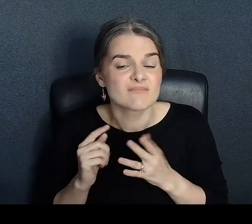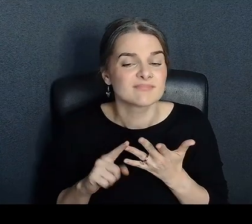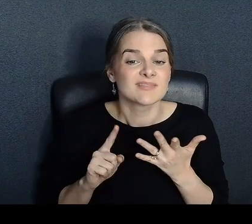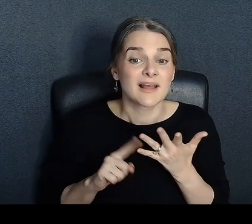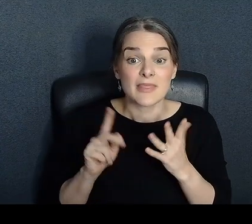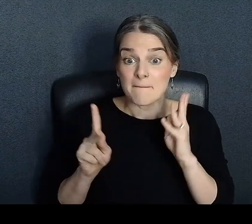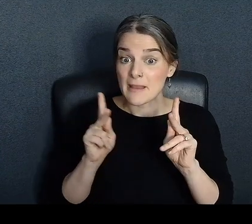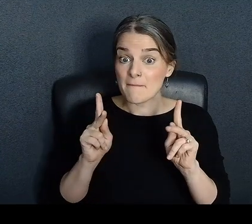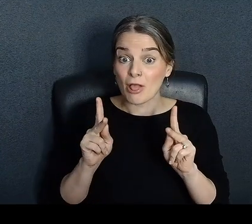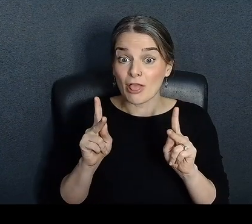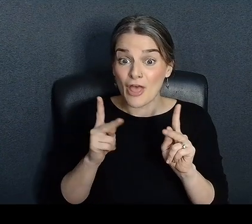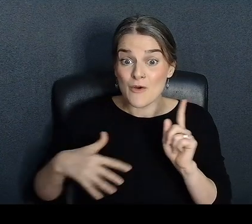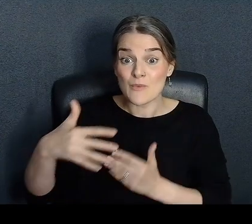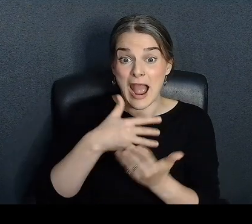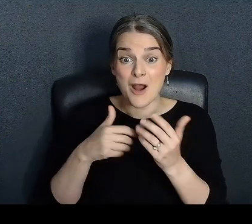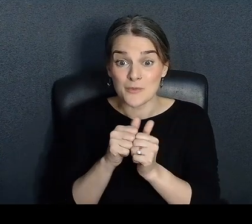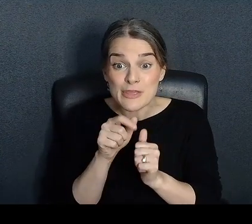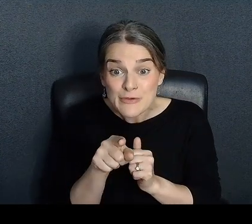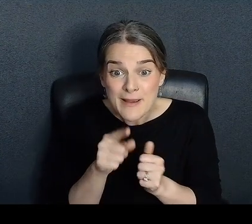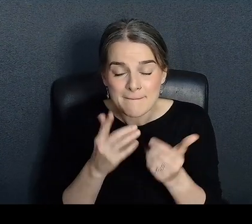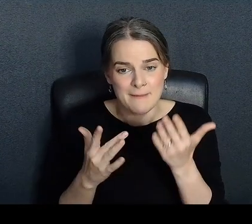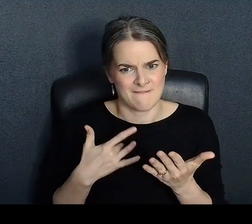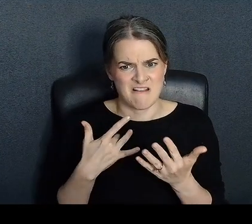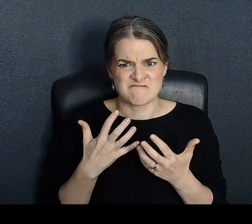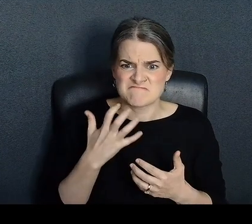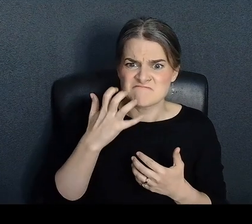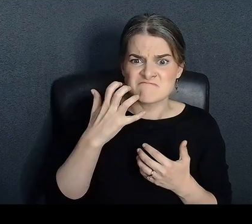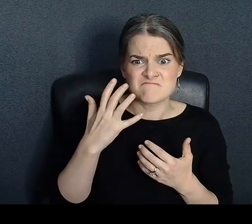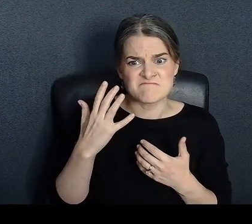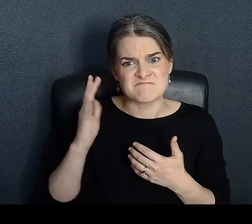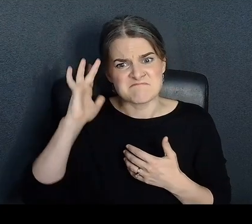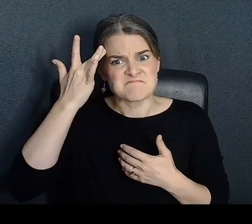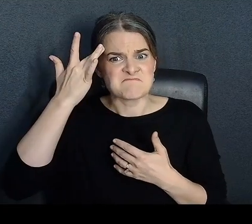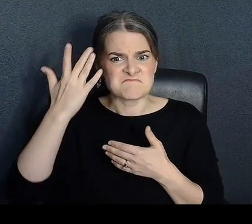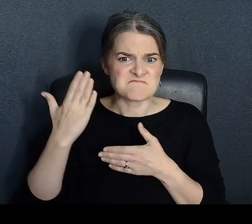as well, because they can't communicate properly with you